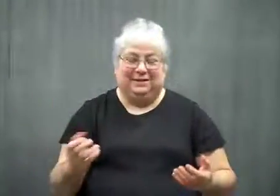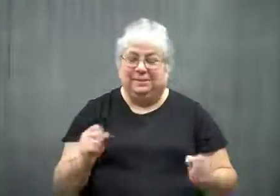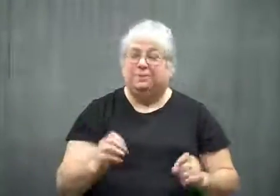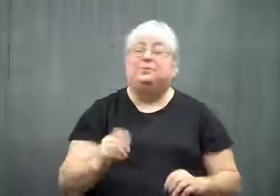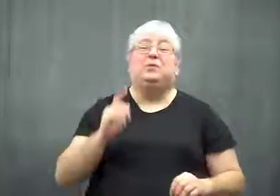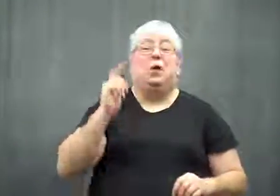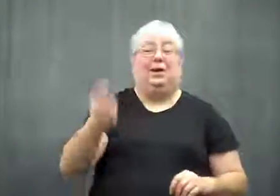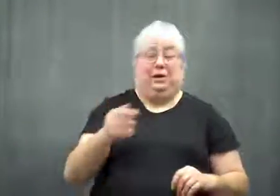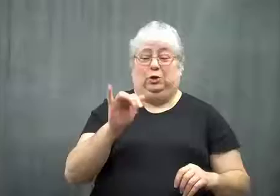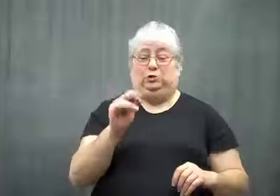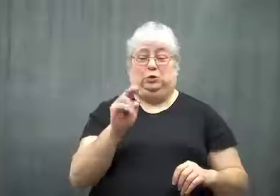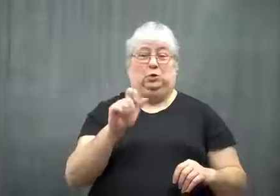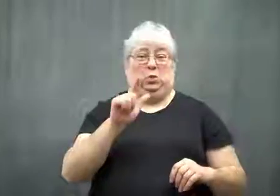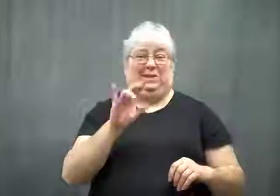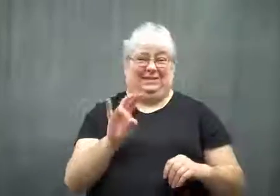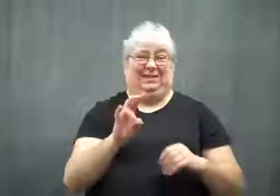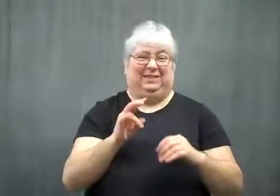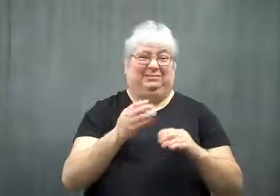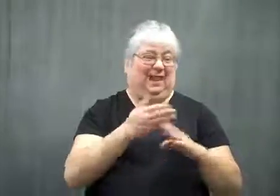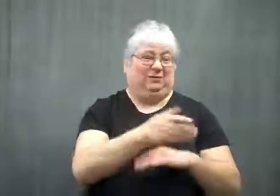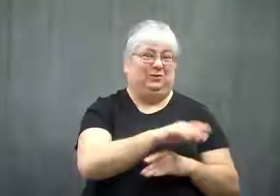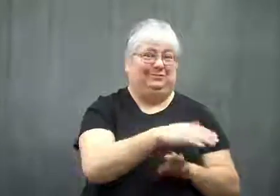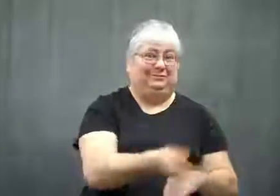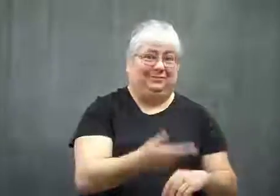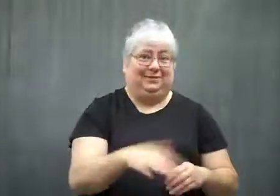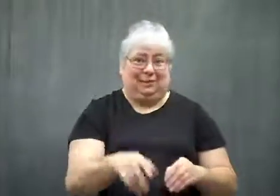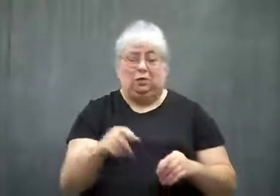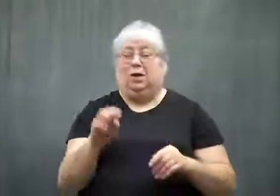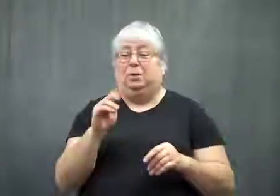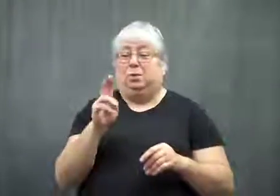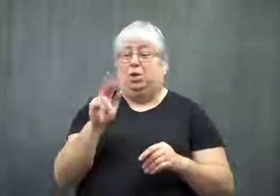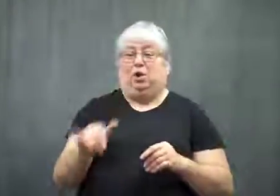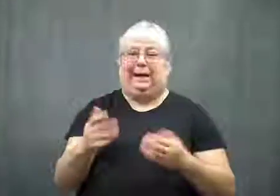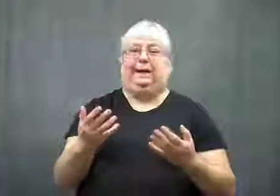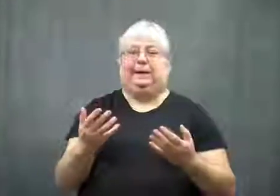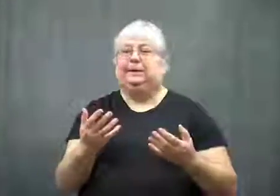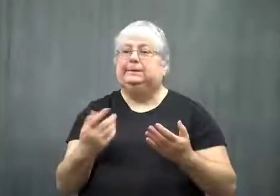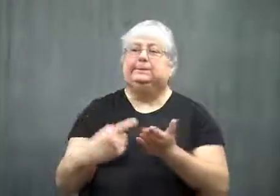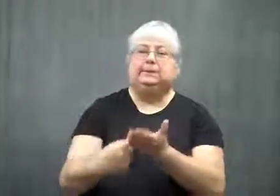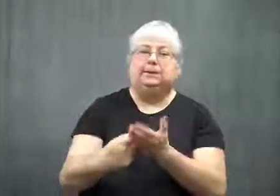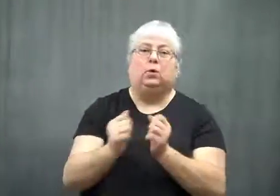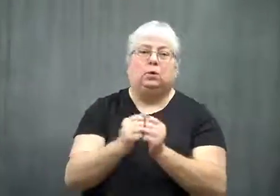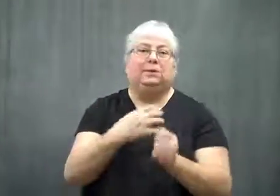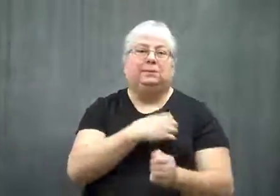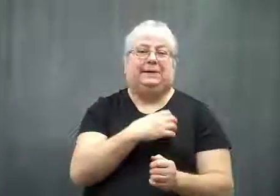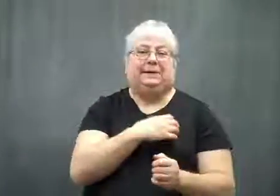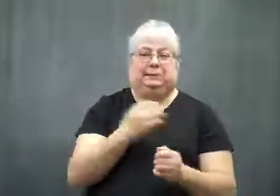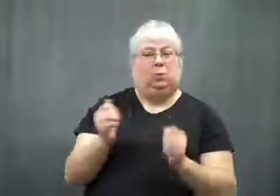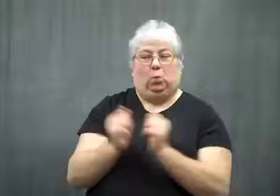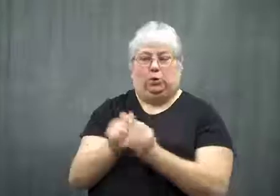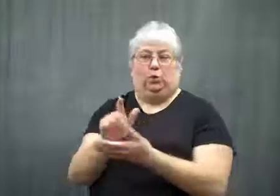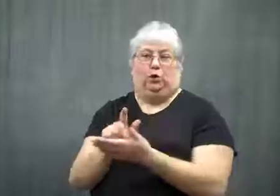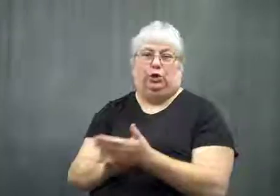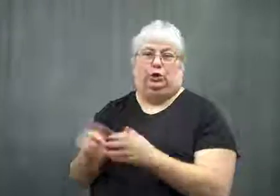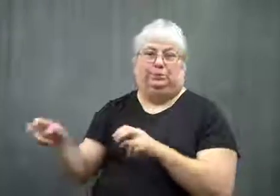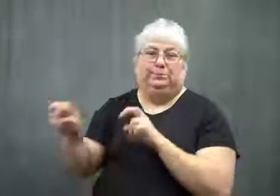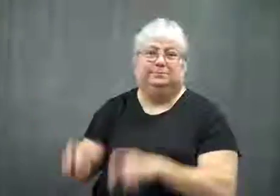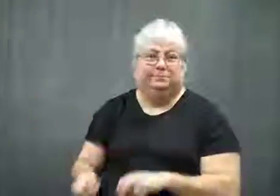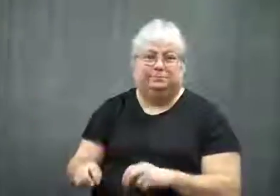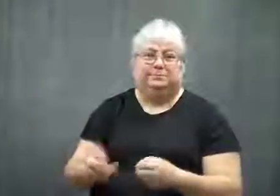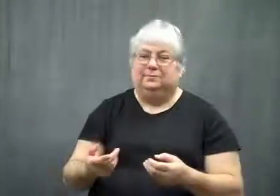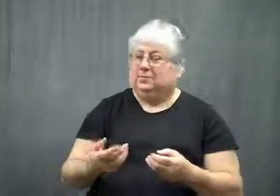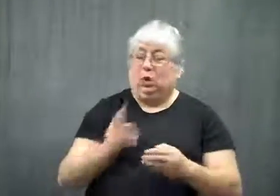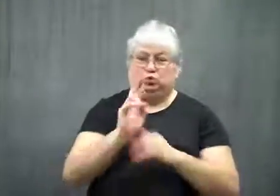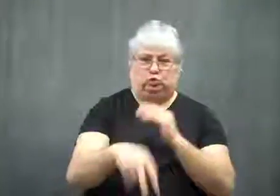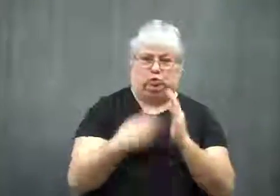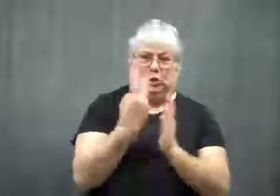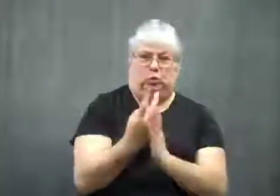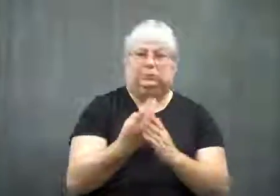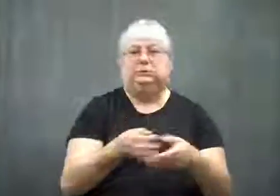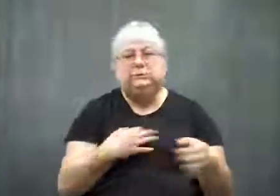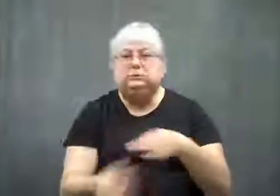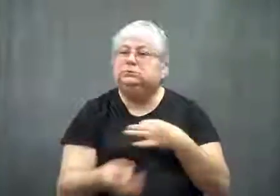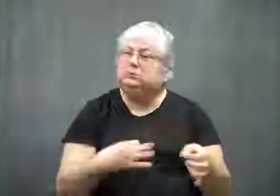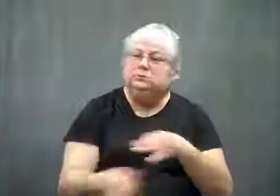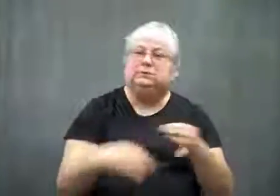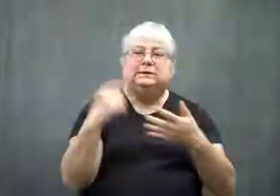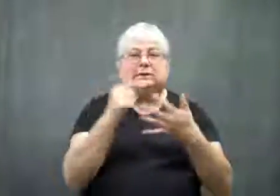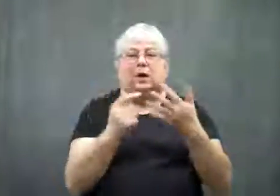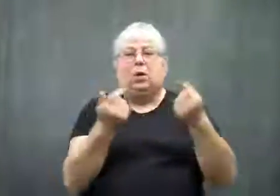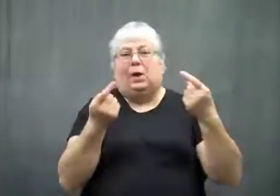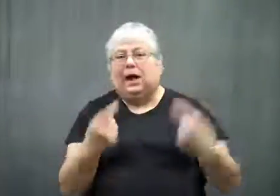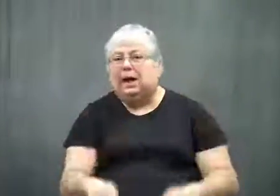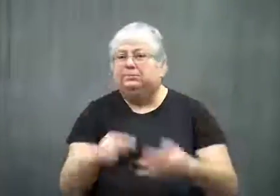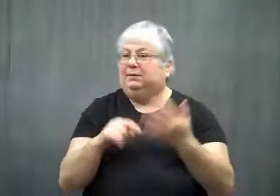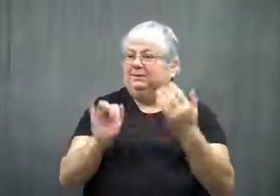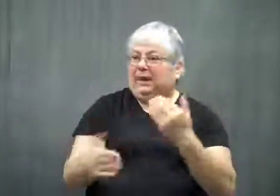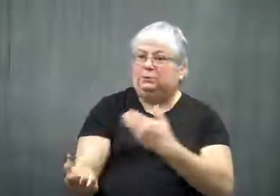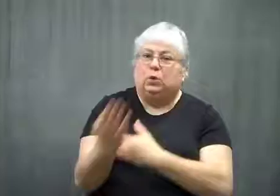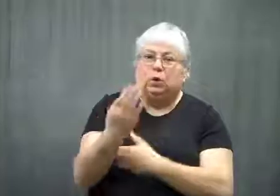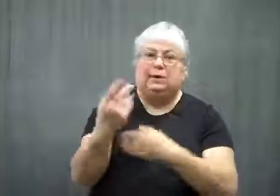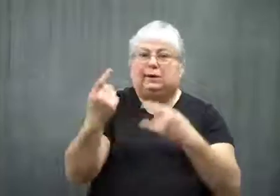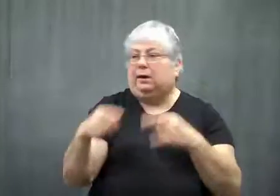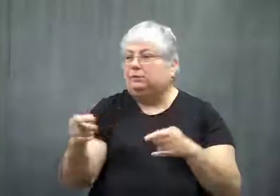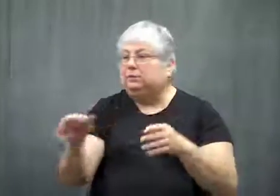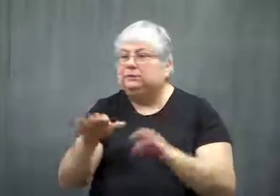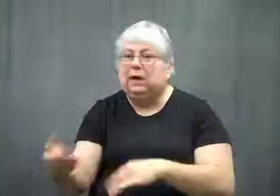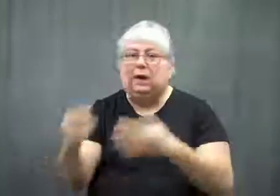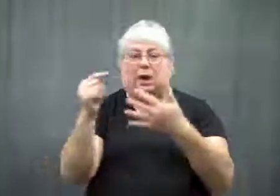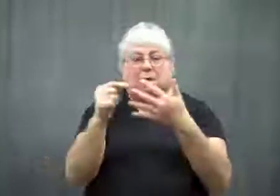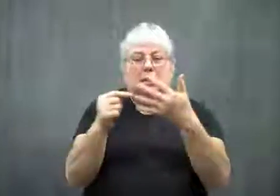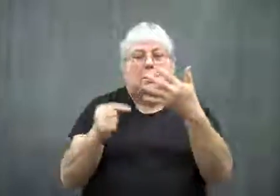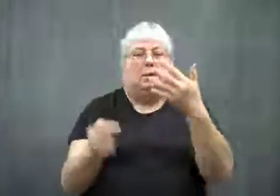After Jackson's death, Murray and his lawyer went to the police on June 27.